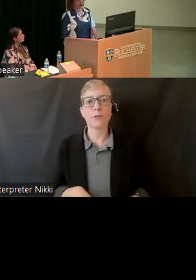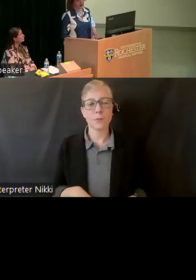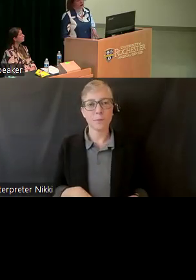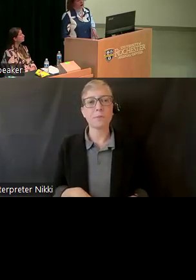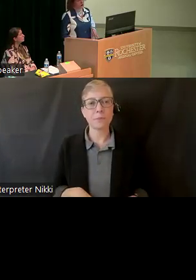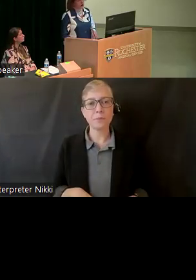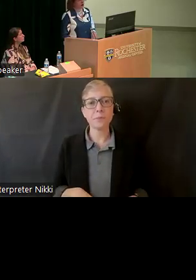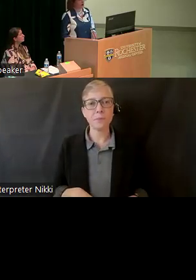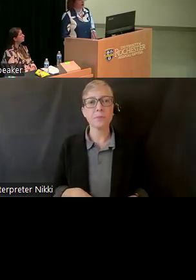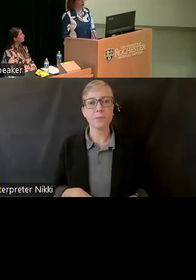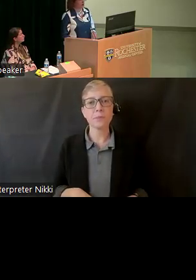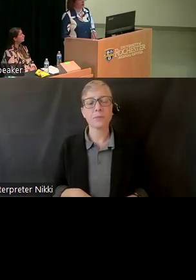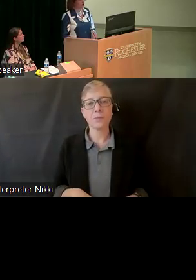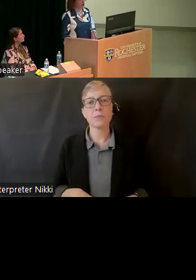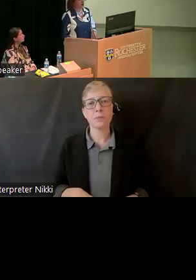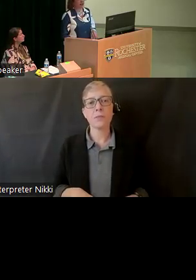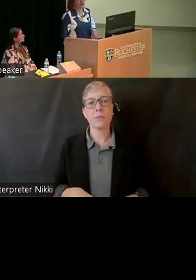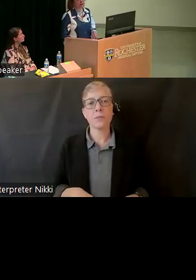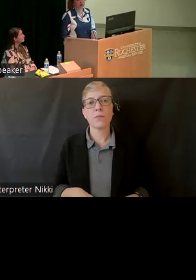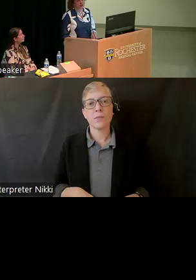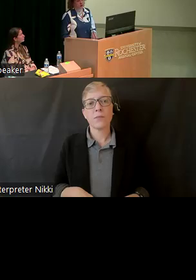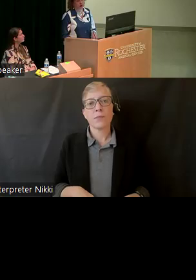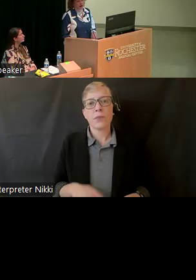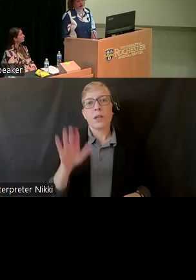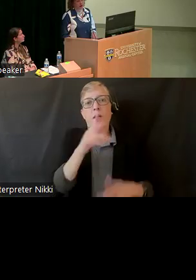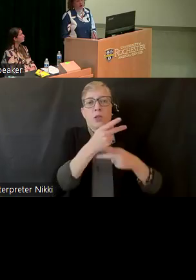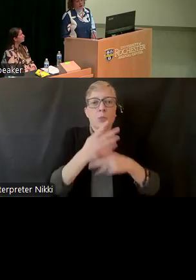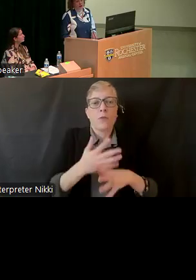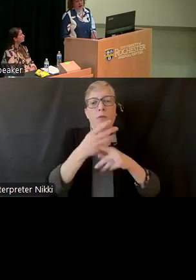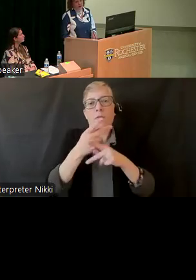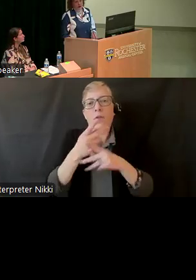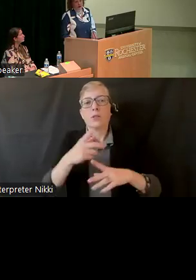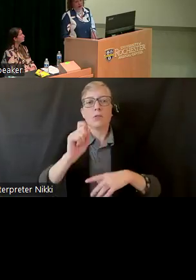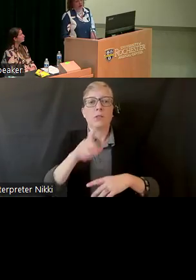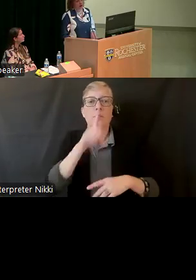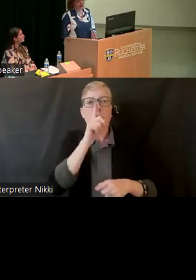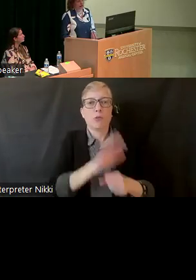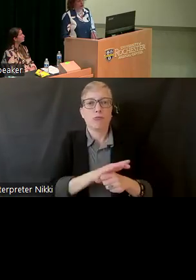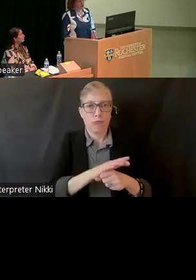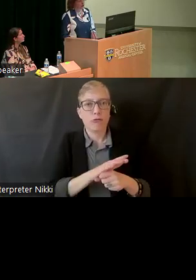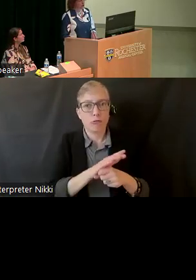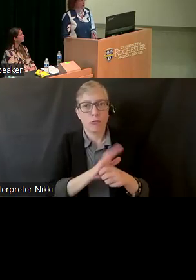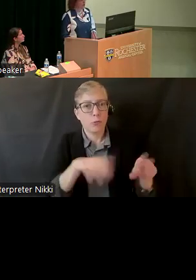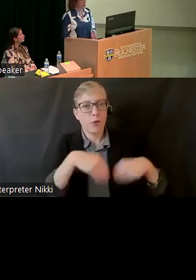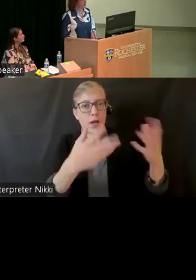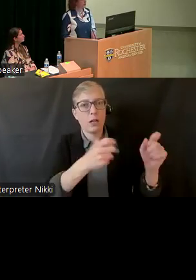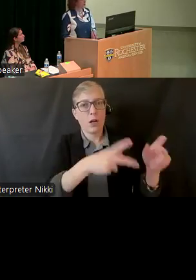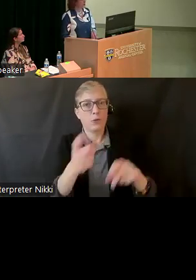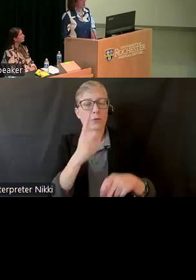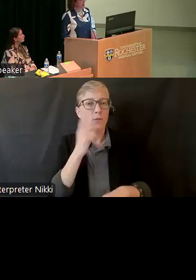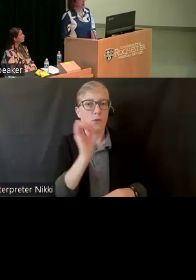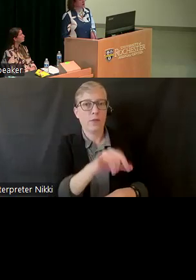that you are um creating space for that from your staff and creating opportunity for them to have